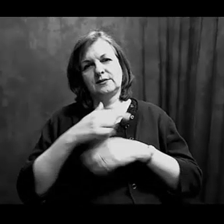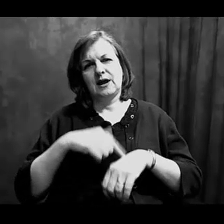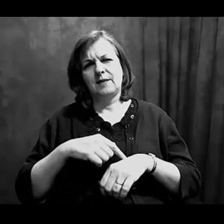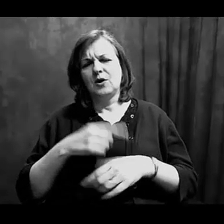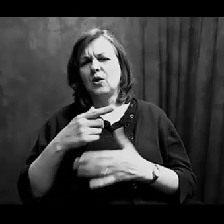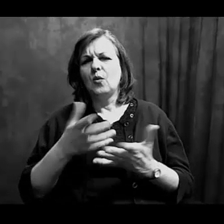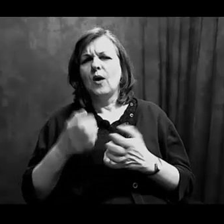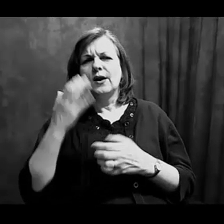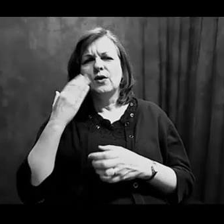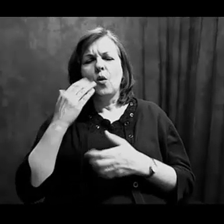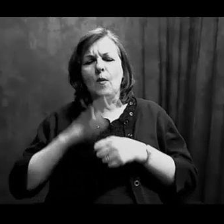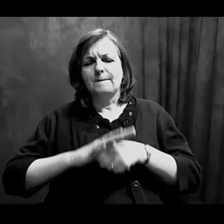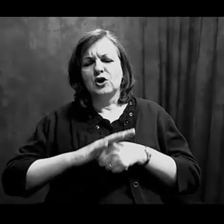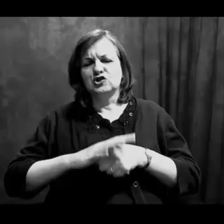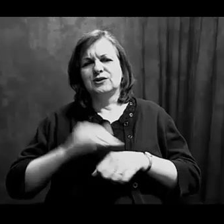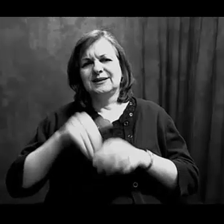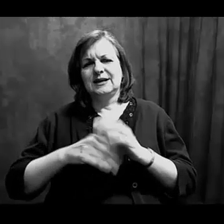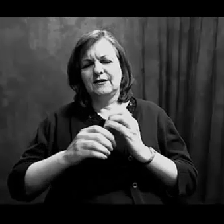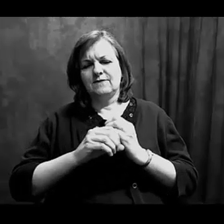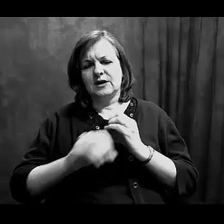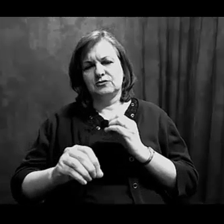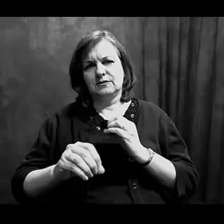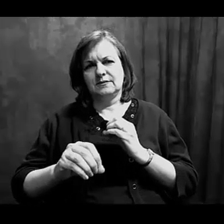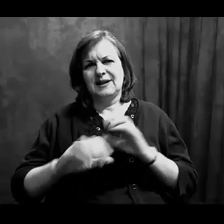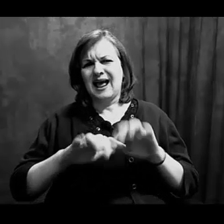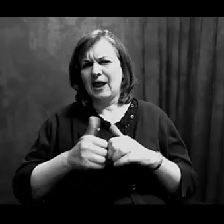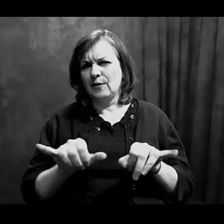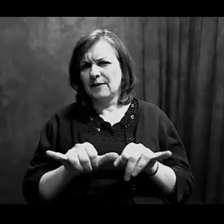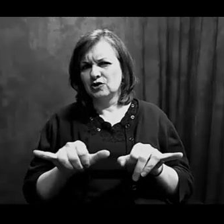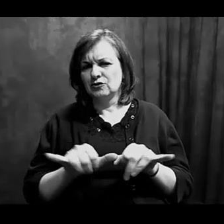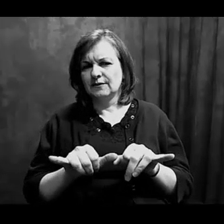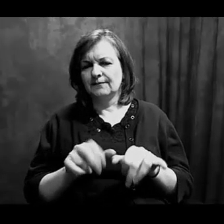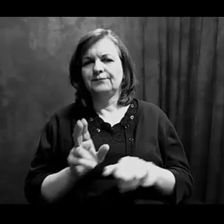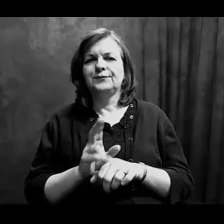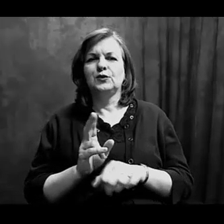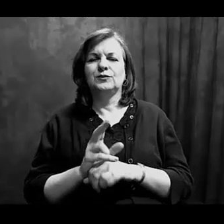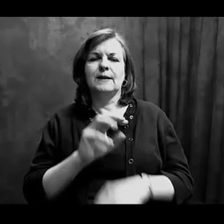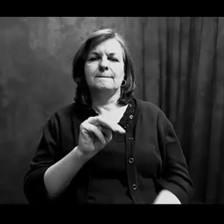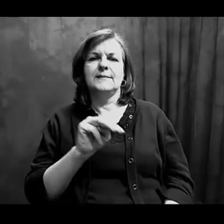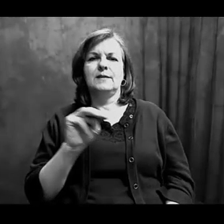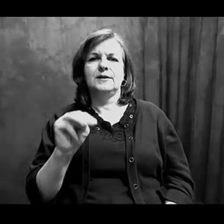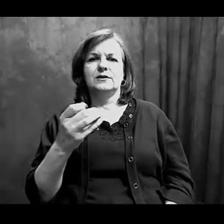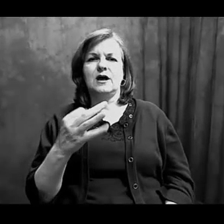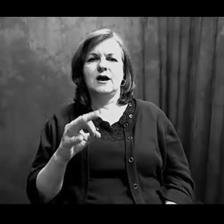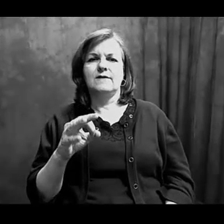the pressure on your vessels?? we actually measure it as millimeters of mercury